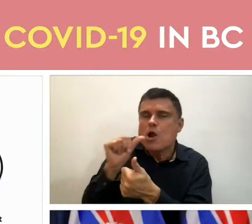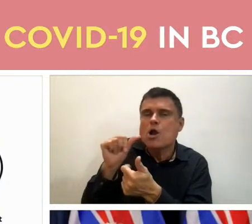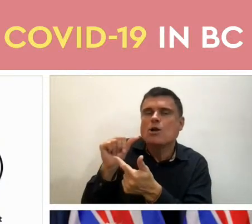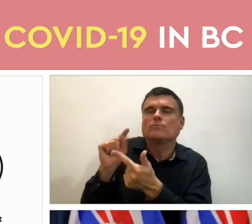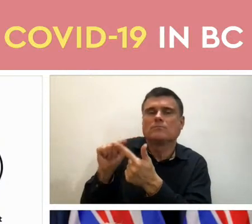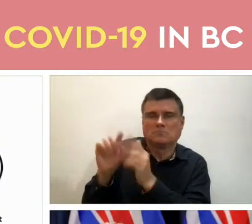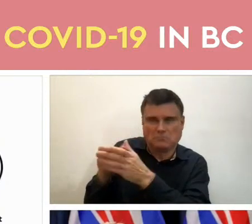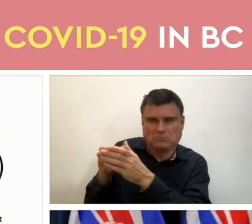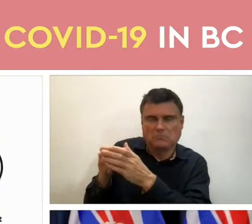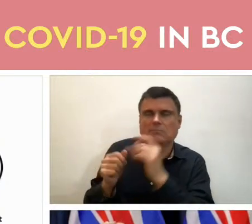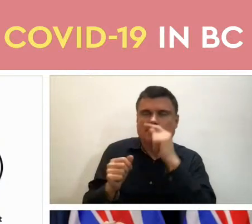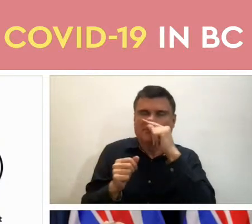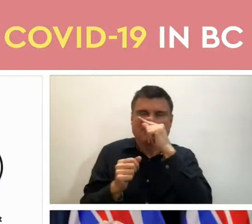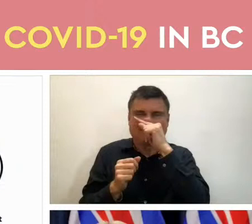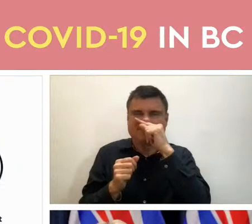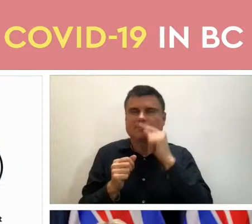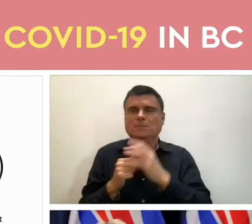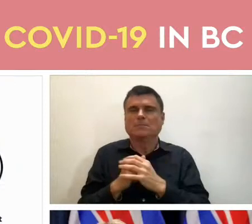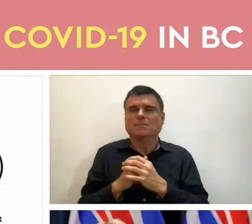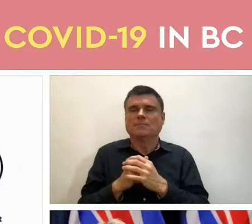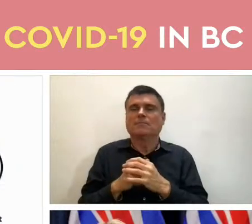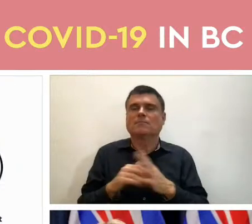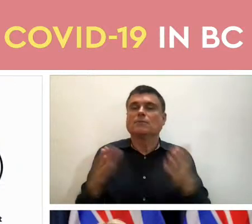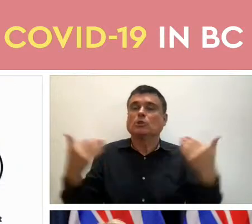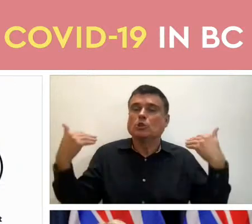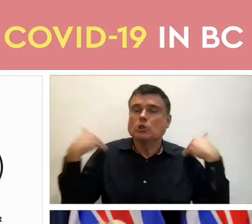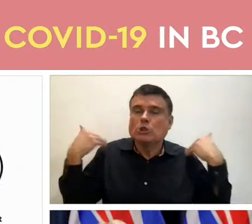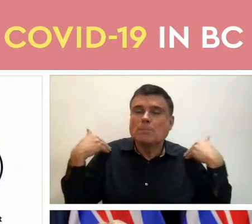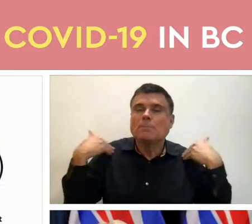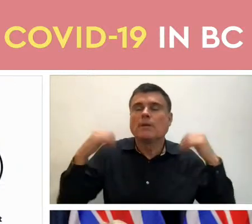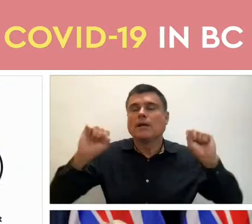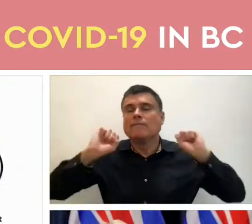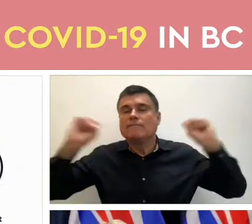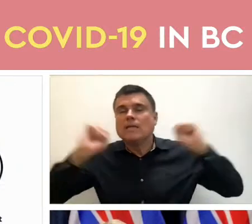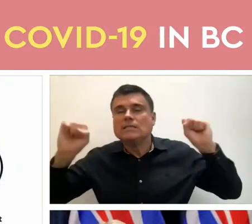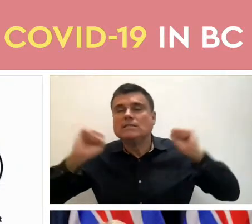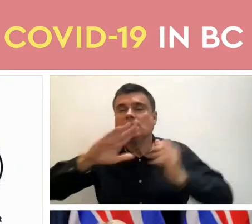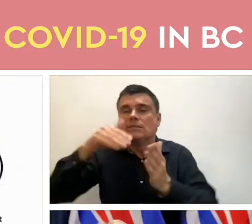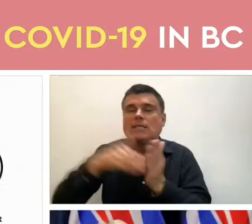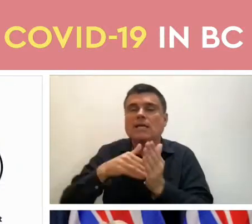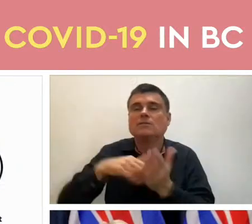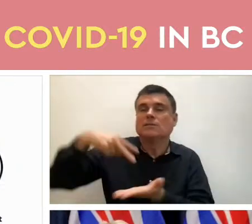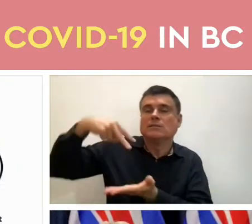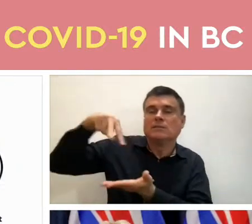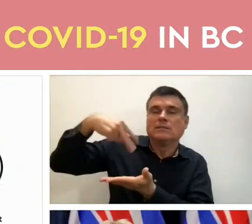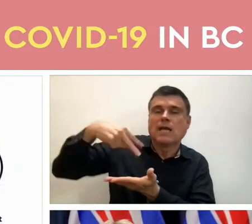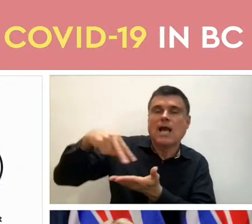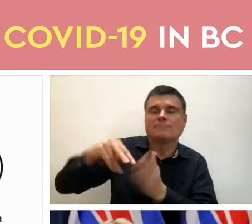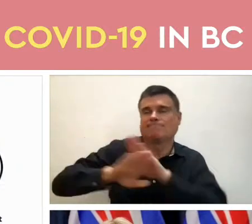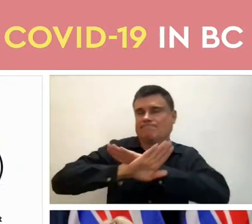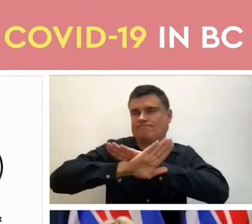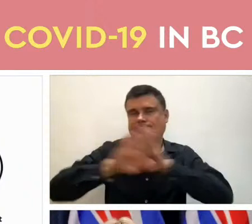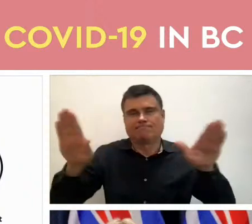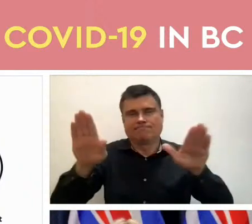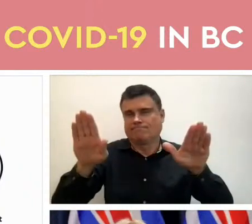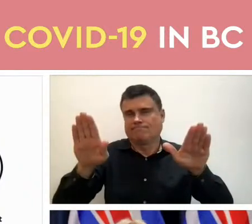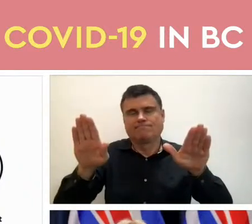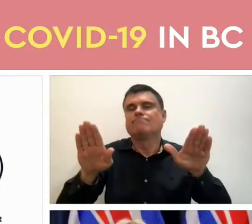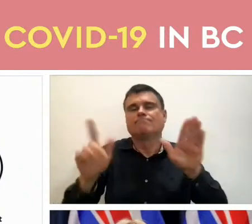Gyms, fitness centers and dance studios will be closed for this period of time. We know as well that these